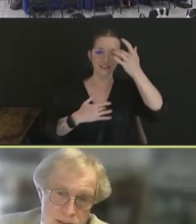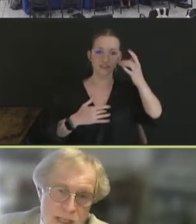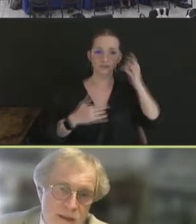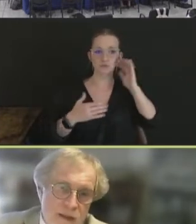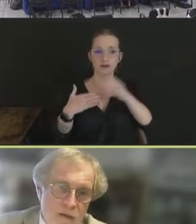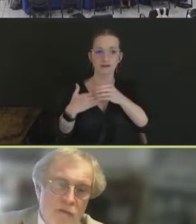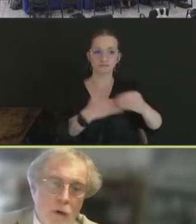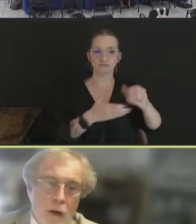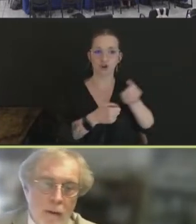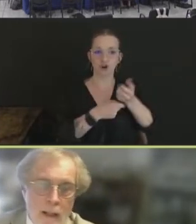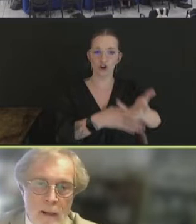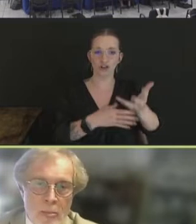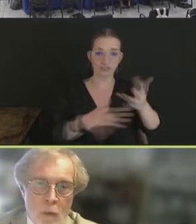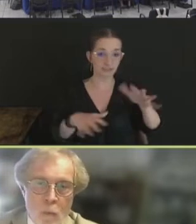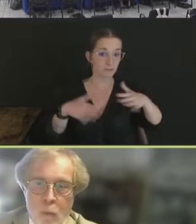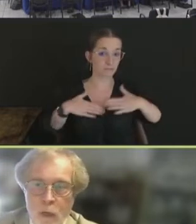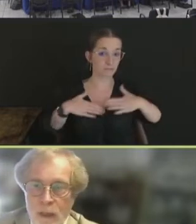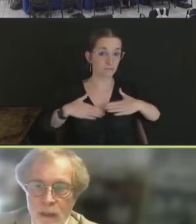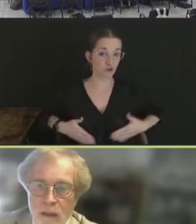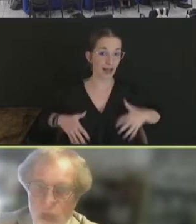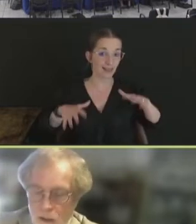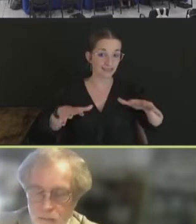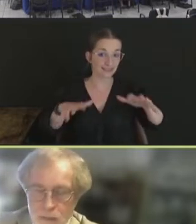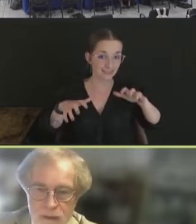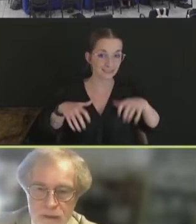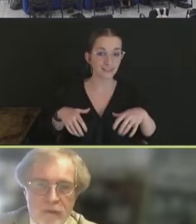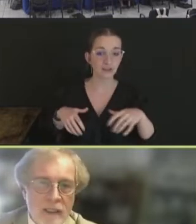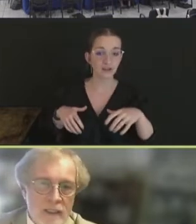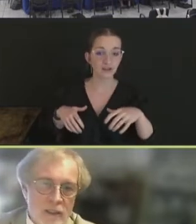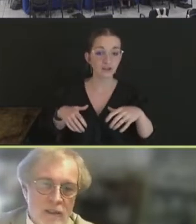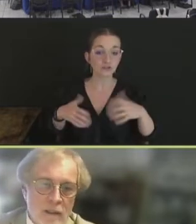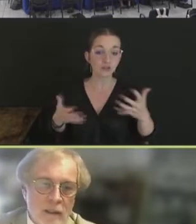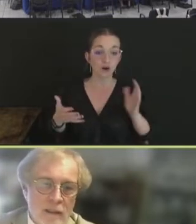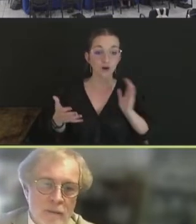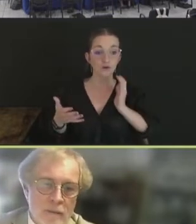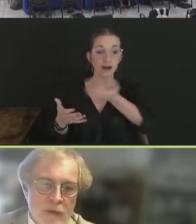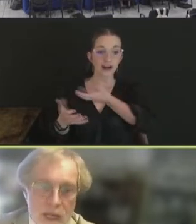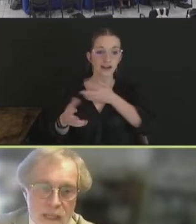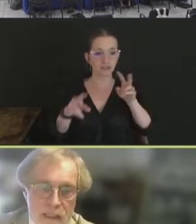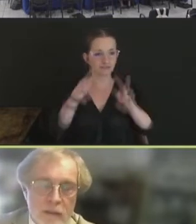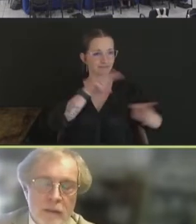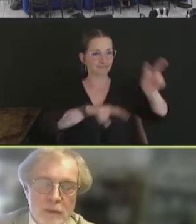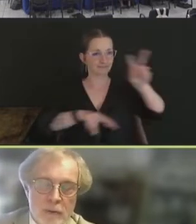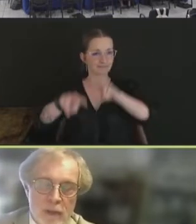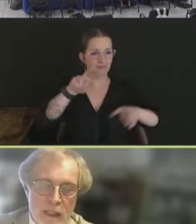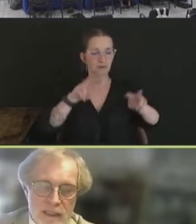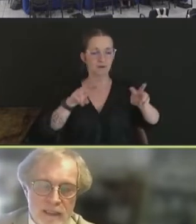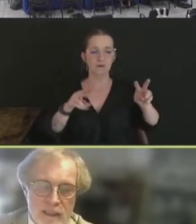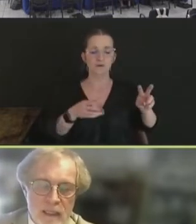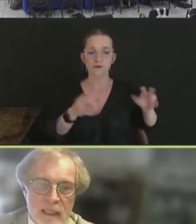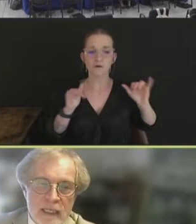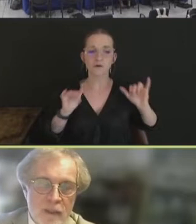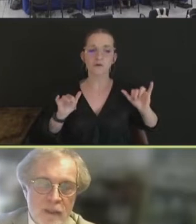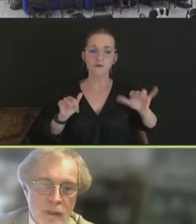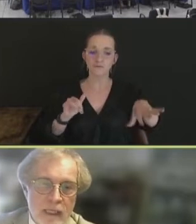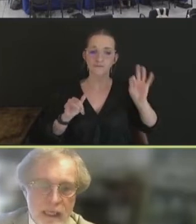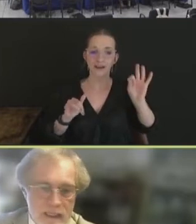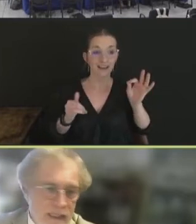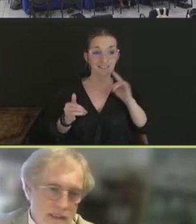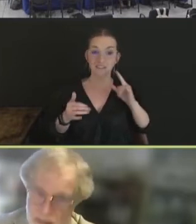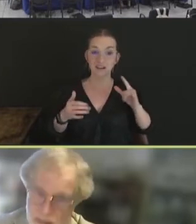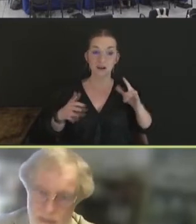And therefore, what our surveillance finds in terms of paralysis is only as they say,